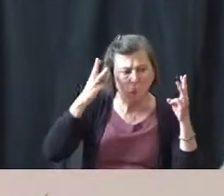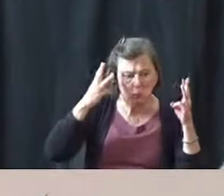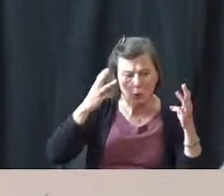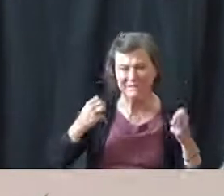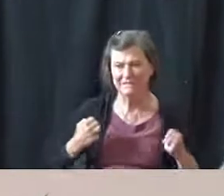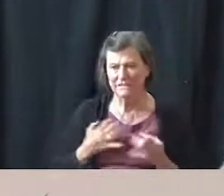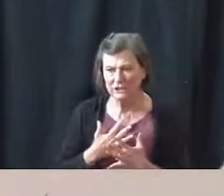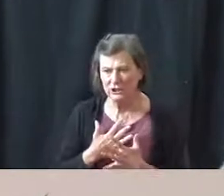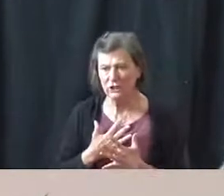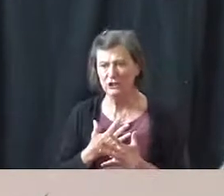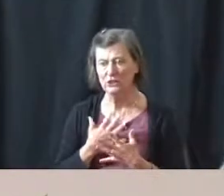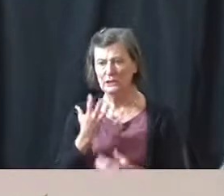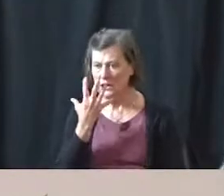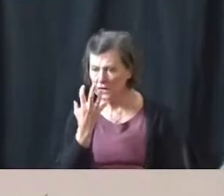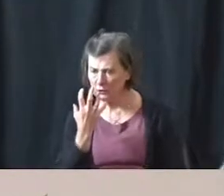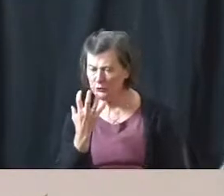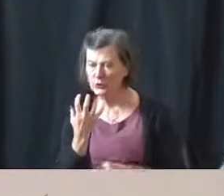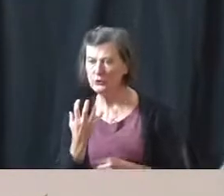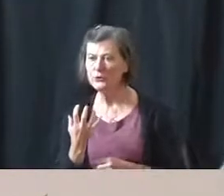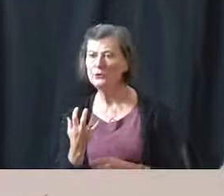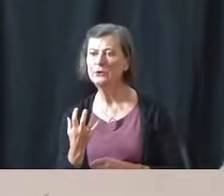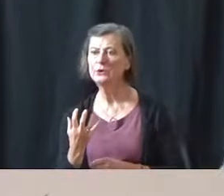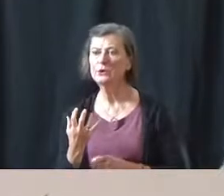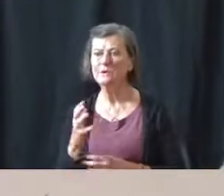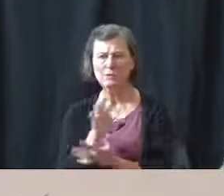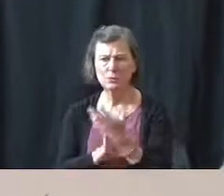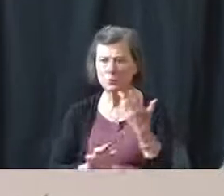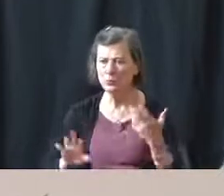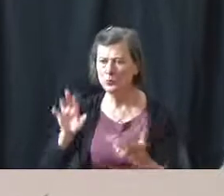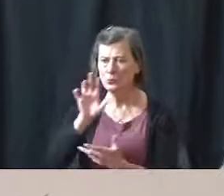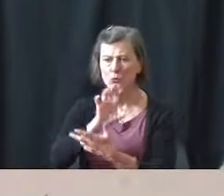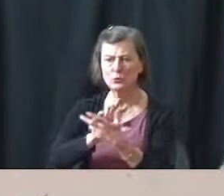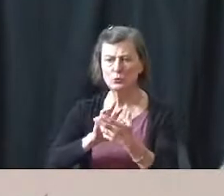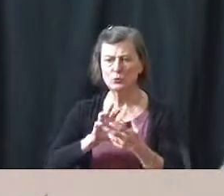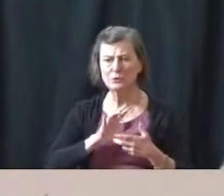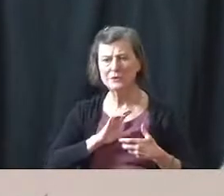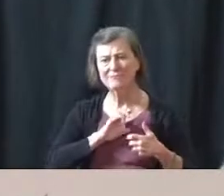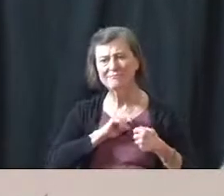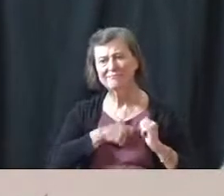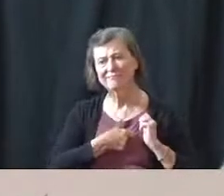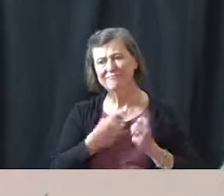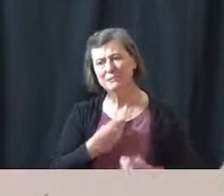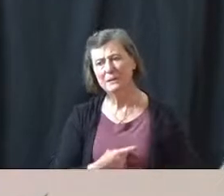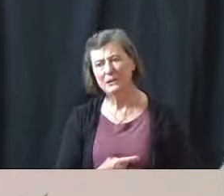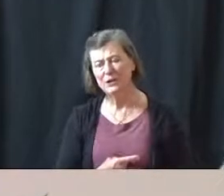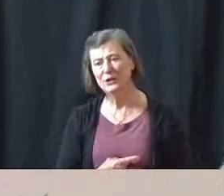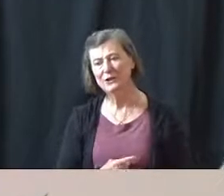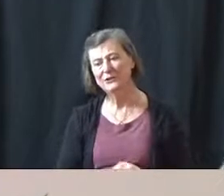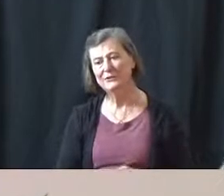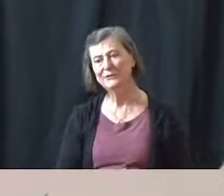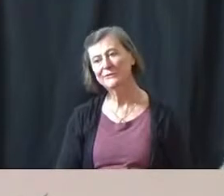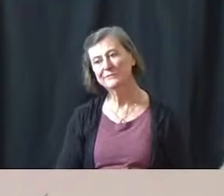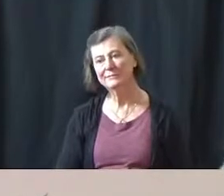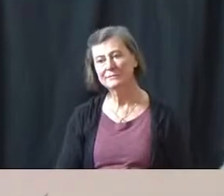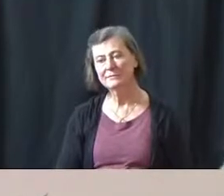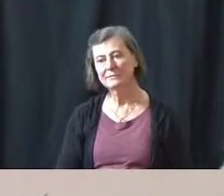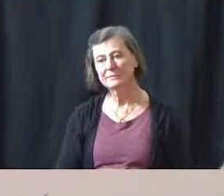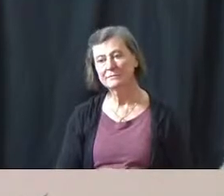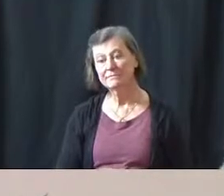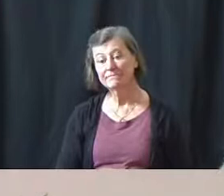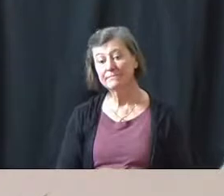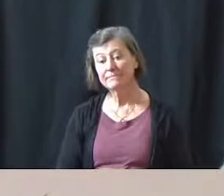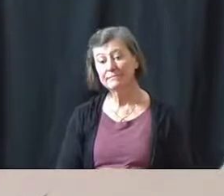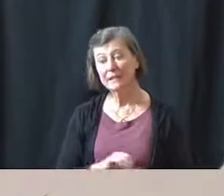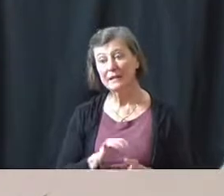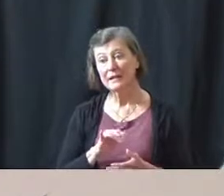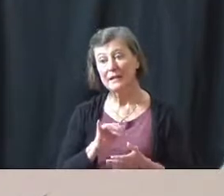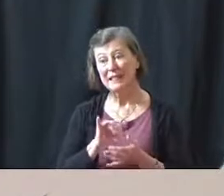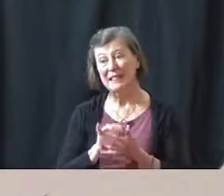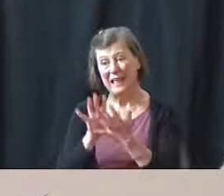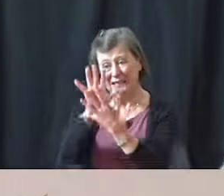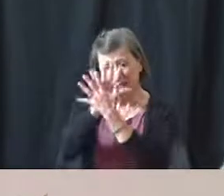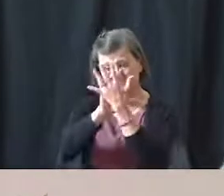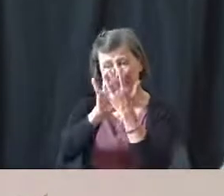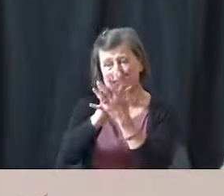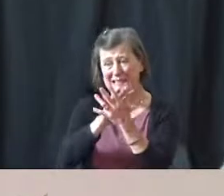And this air leaves a toxic residue on the pane,